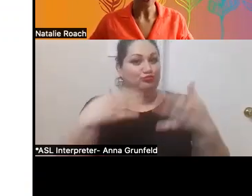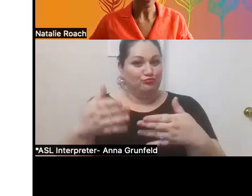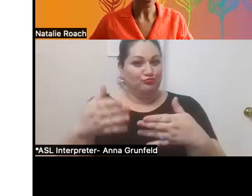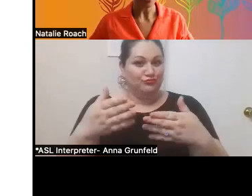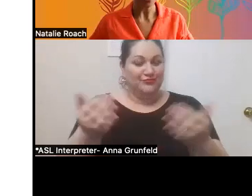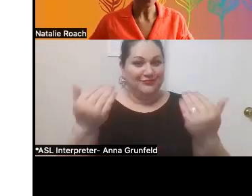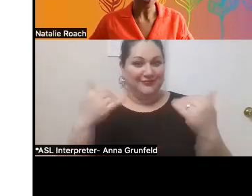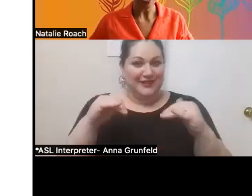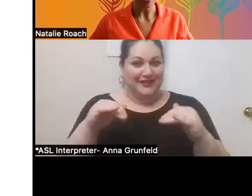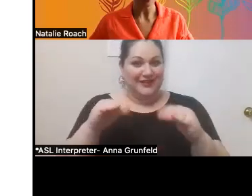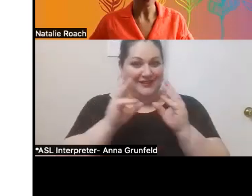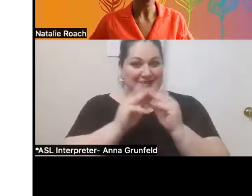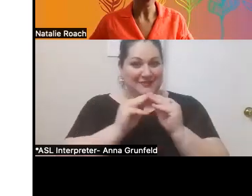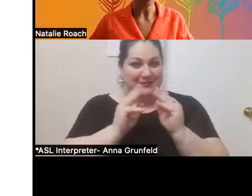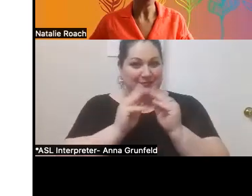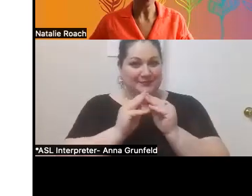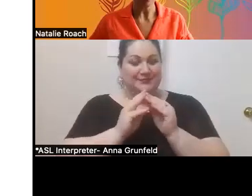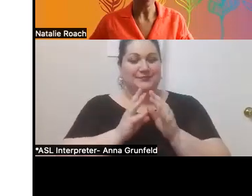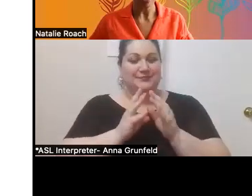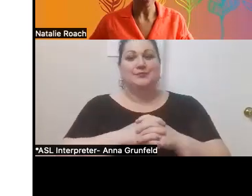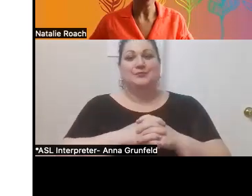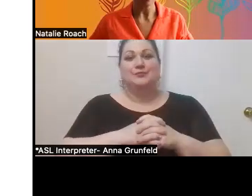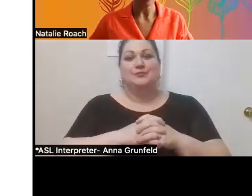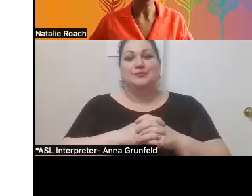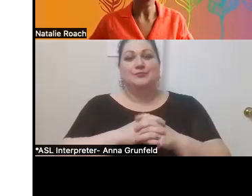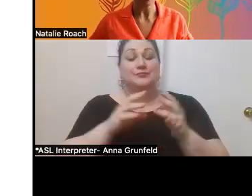So I'll start with an access check.